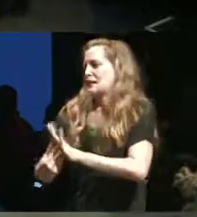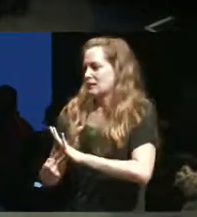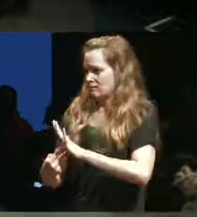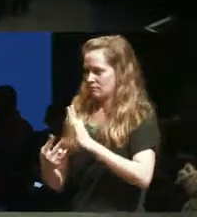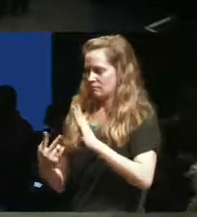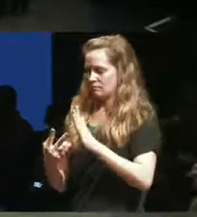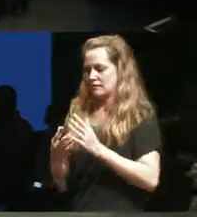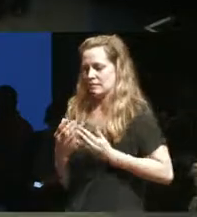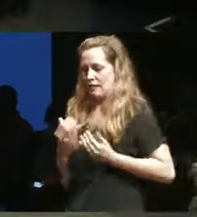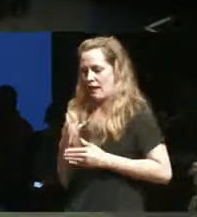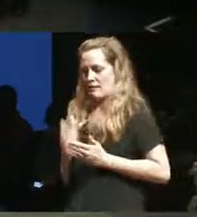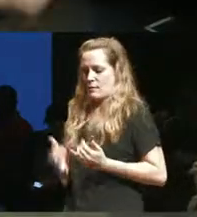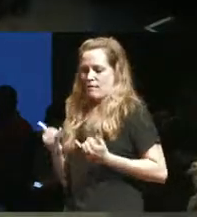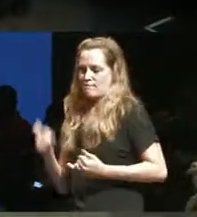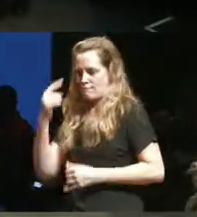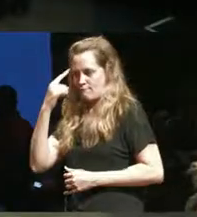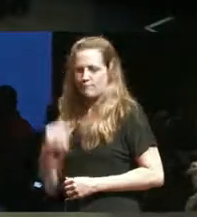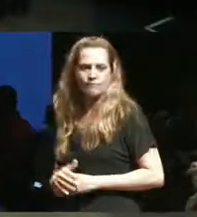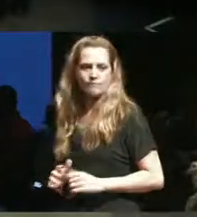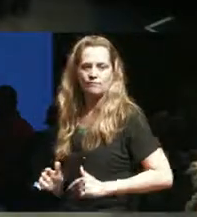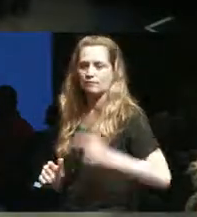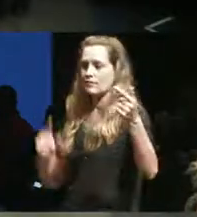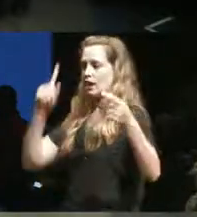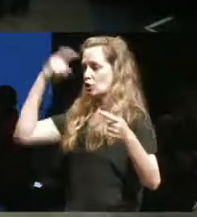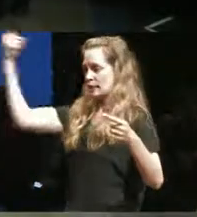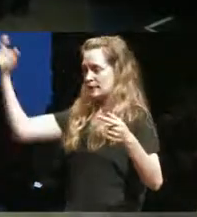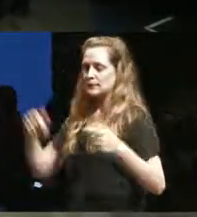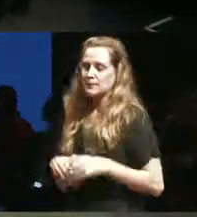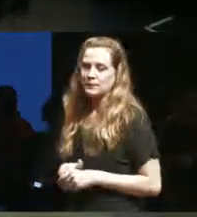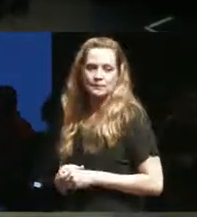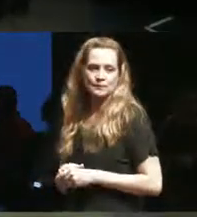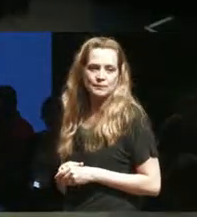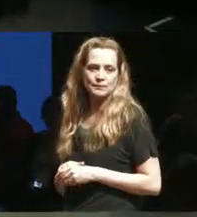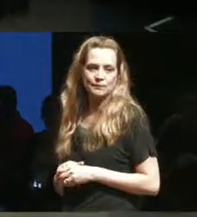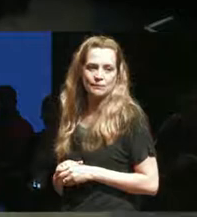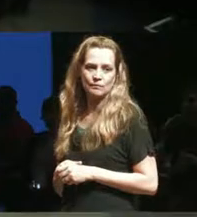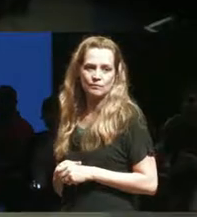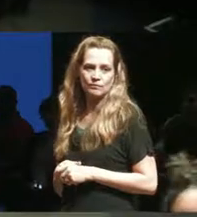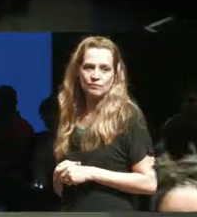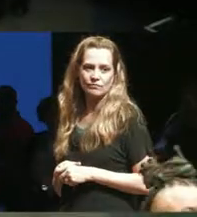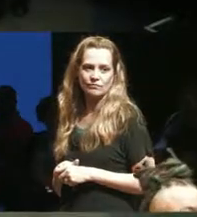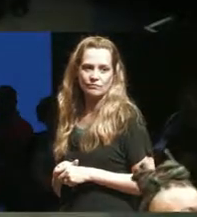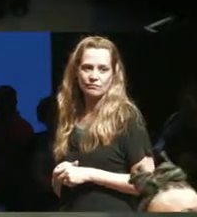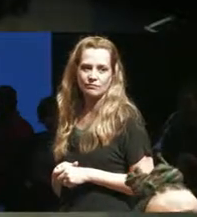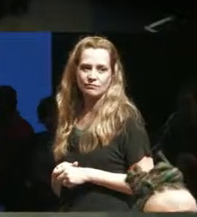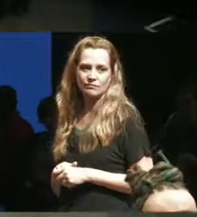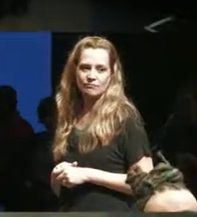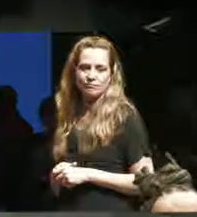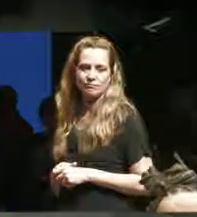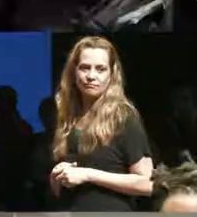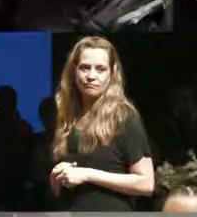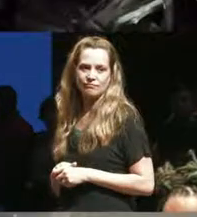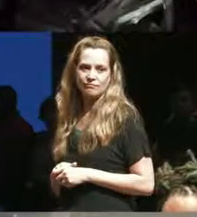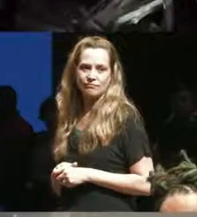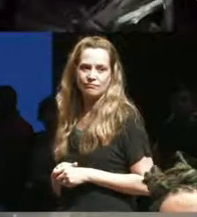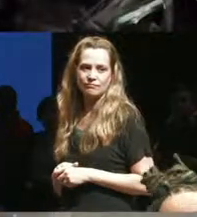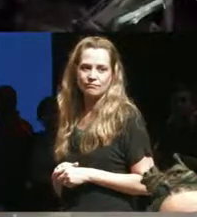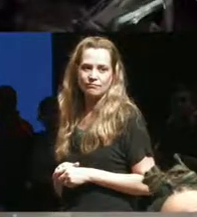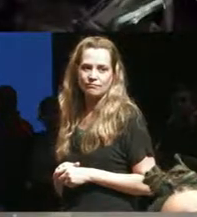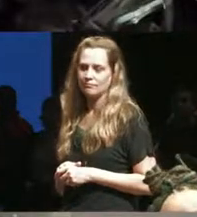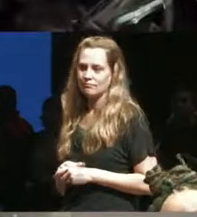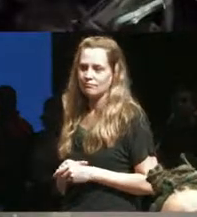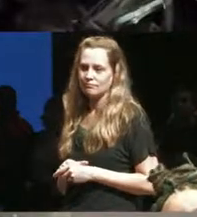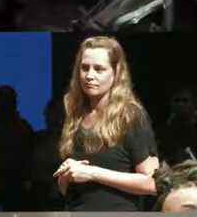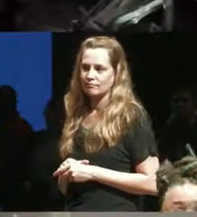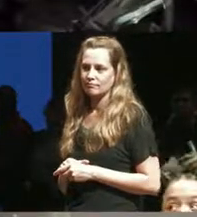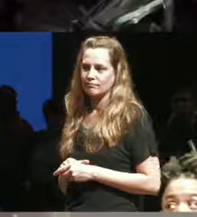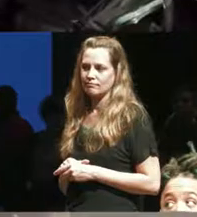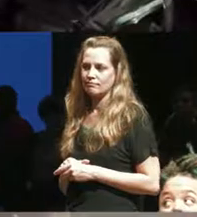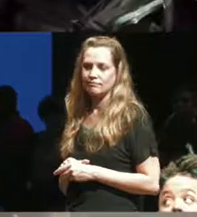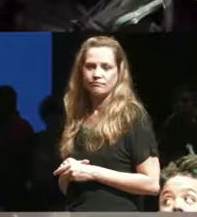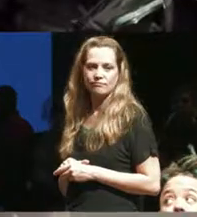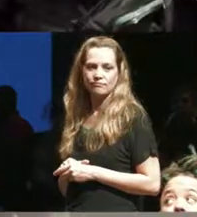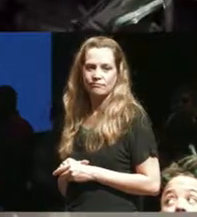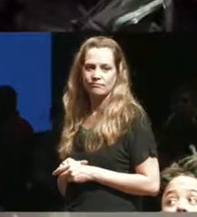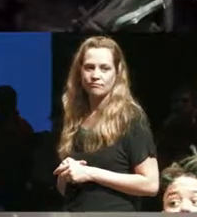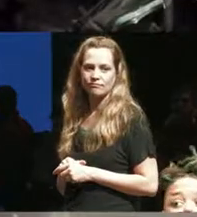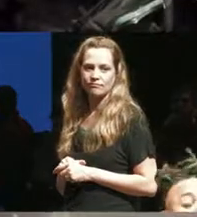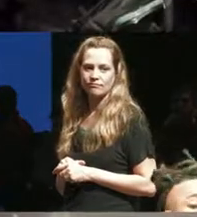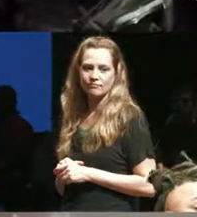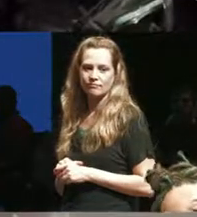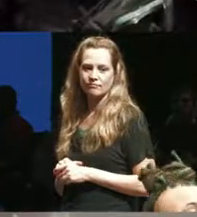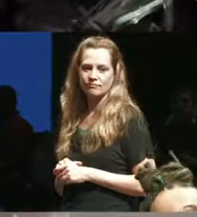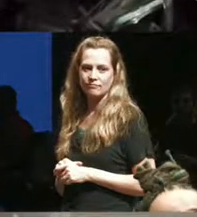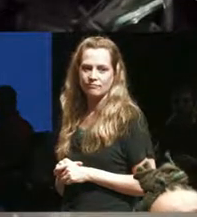to my current thought Justin speaking here if if people who don't identify